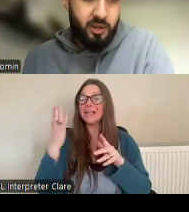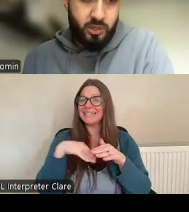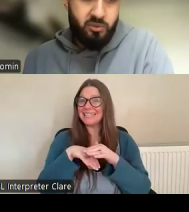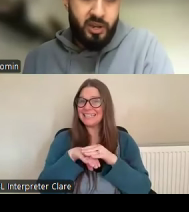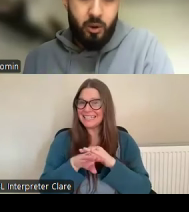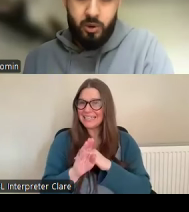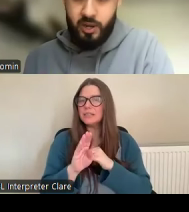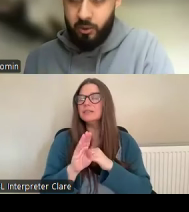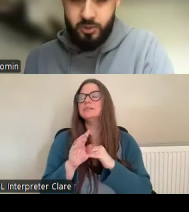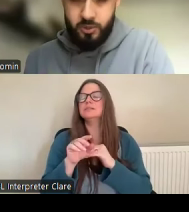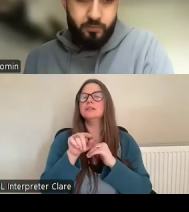once we've made our account.